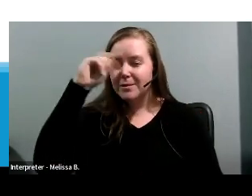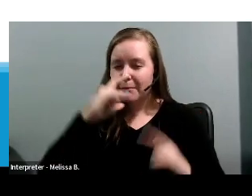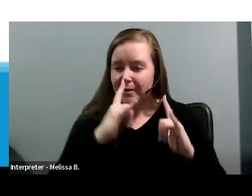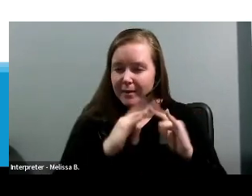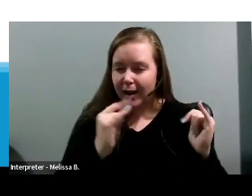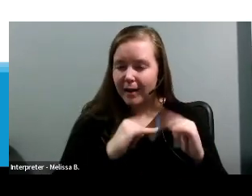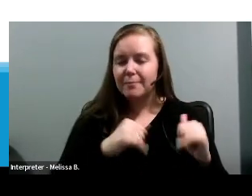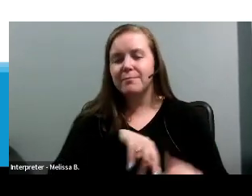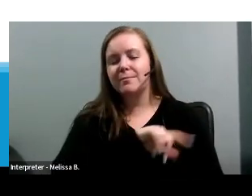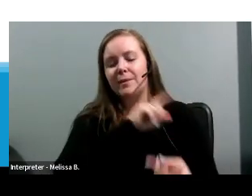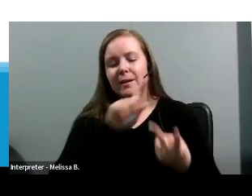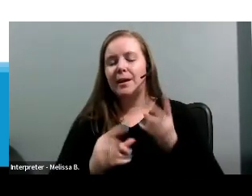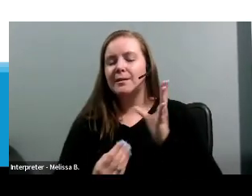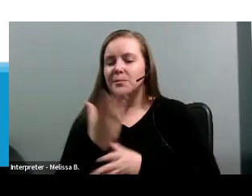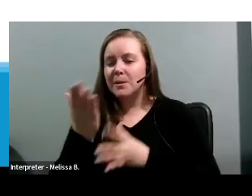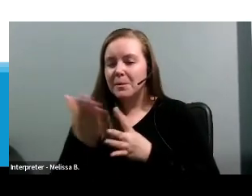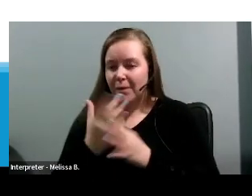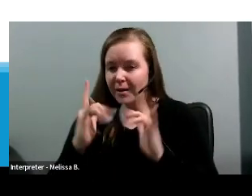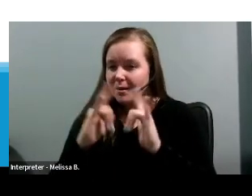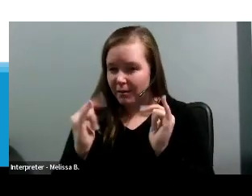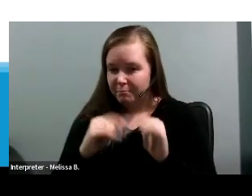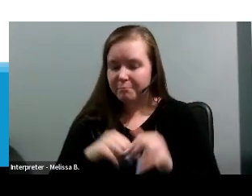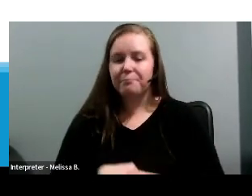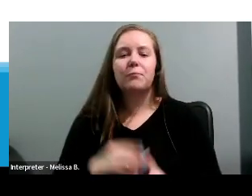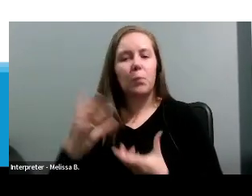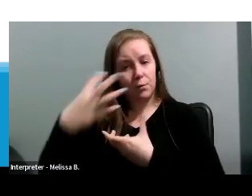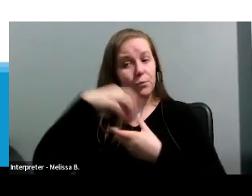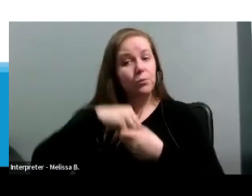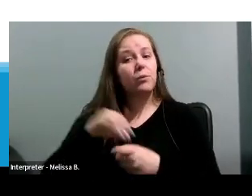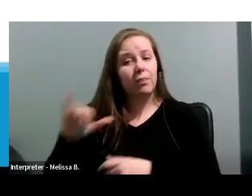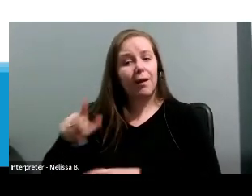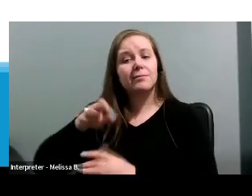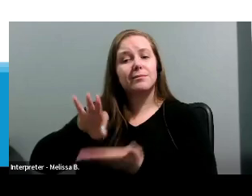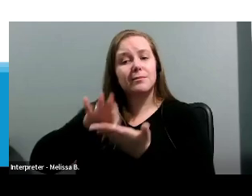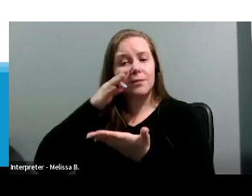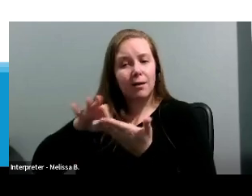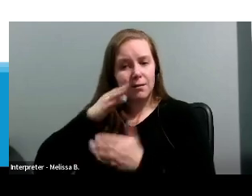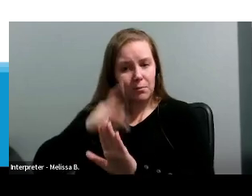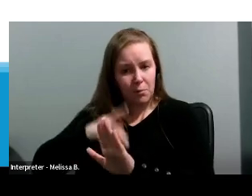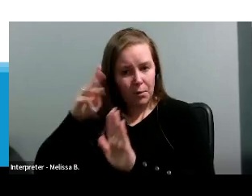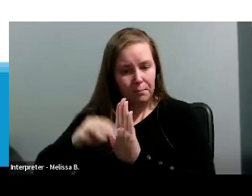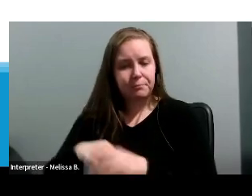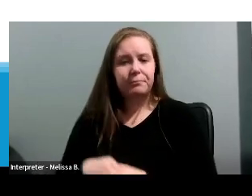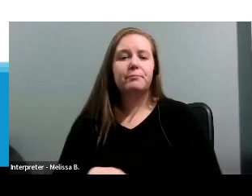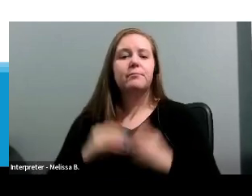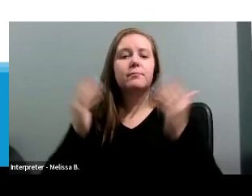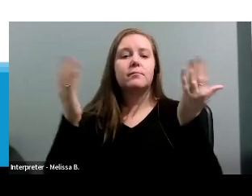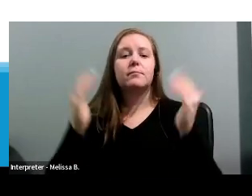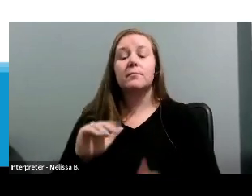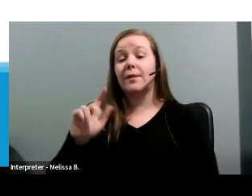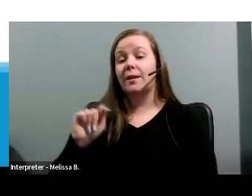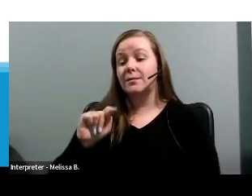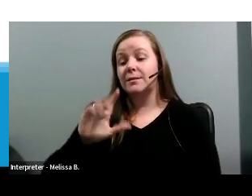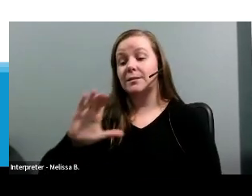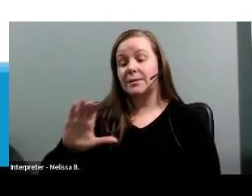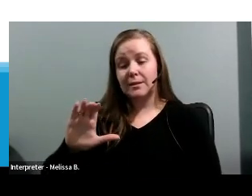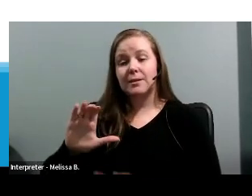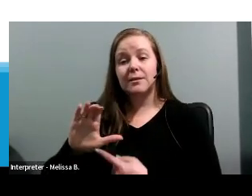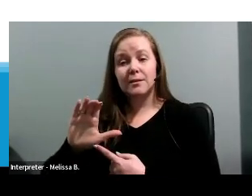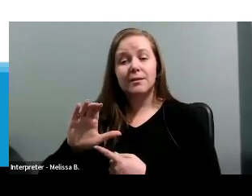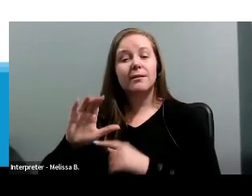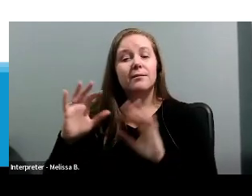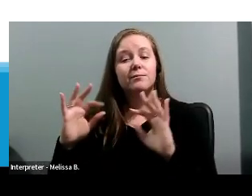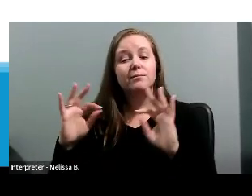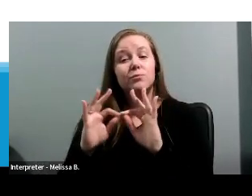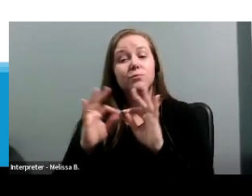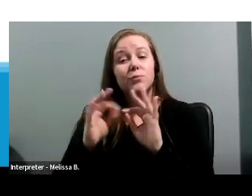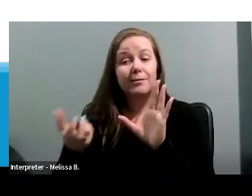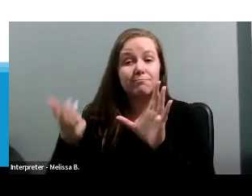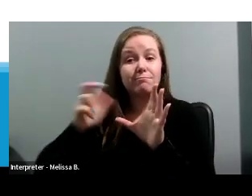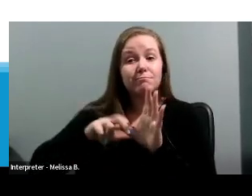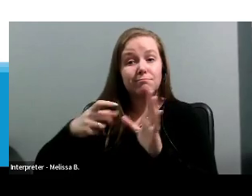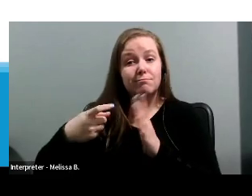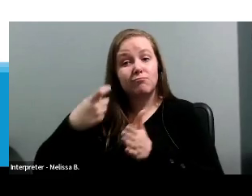Melissa Wong (she/her), SPT: There's a lot of investments going into transit, so we're… this is the first year we're seeing transit fare capping, that's proposed in the budget, and that just means that